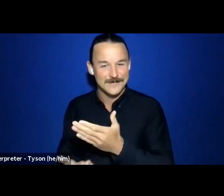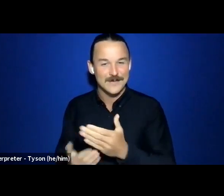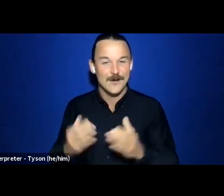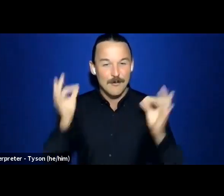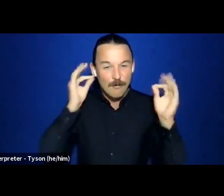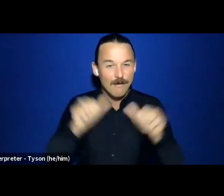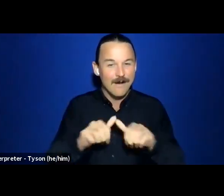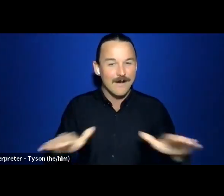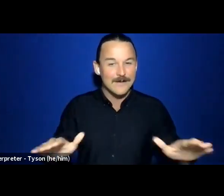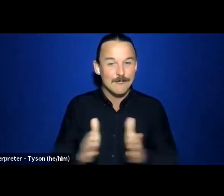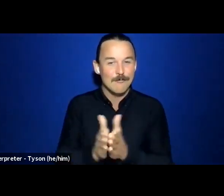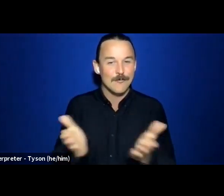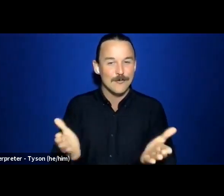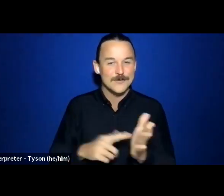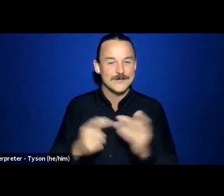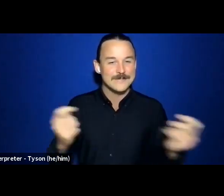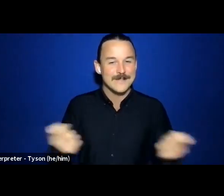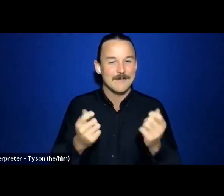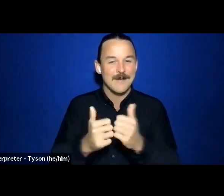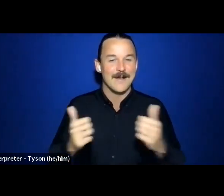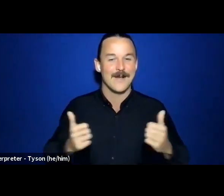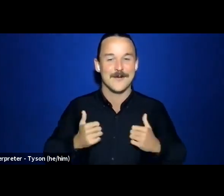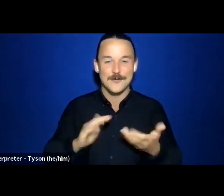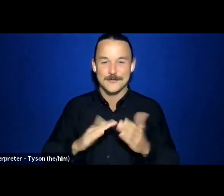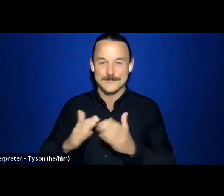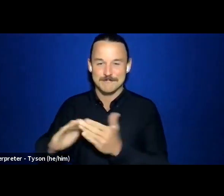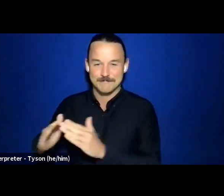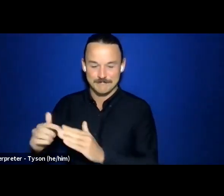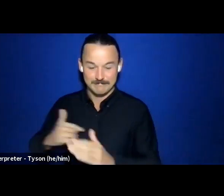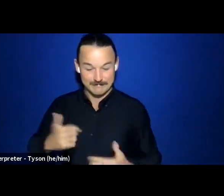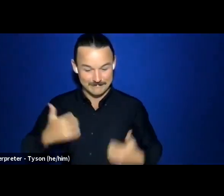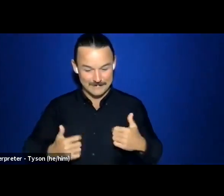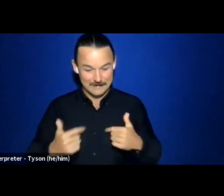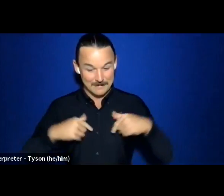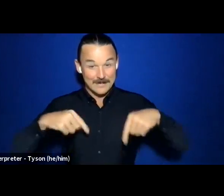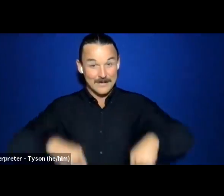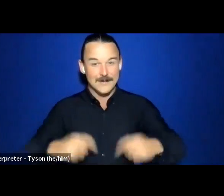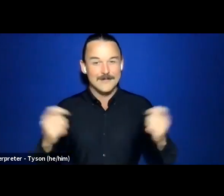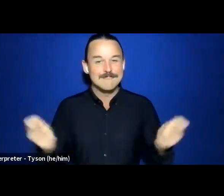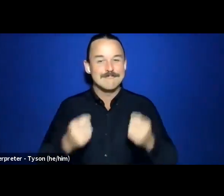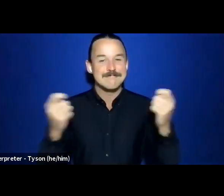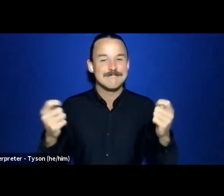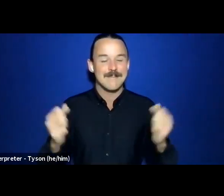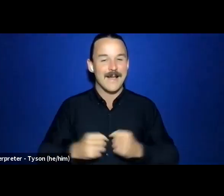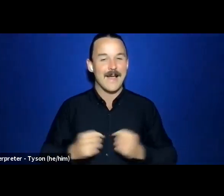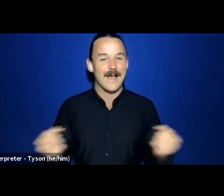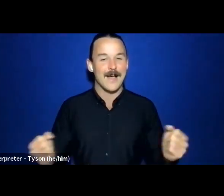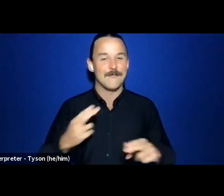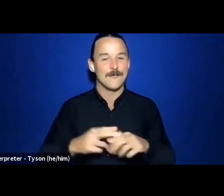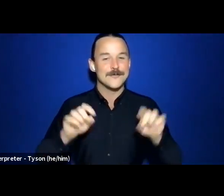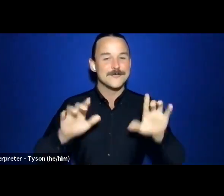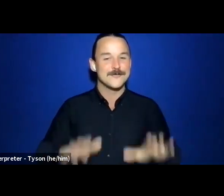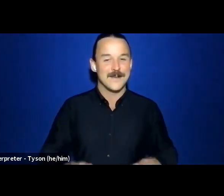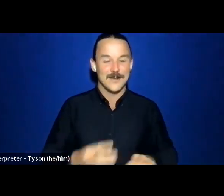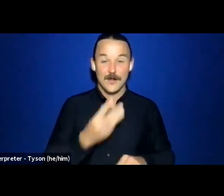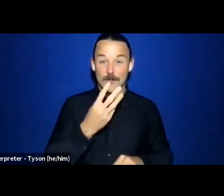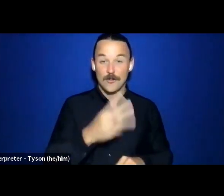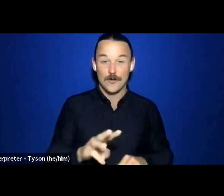celebrates our community one true story at a time. I'm thrilled to be here with you all tonight to celebrate the all tonight to celebrate the app for Australia 30.